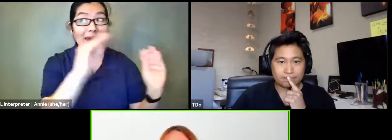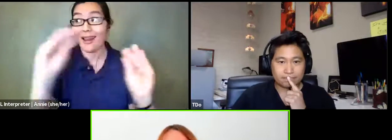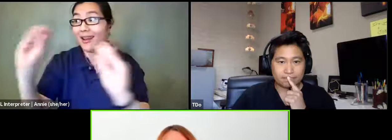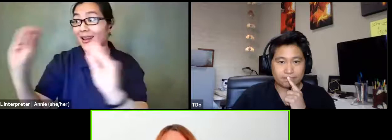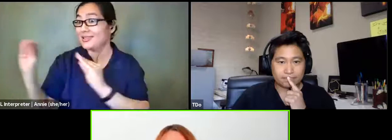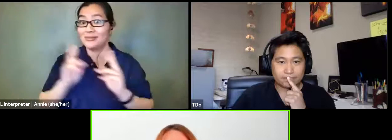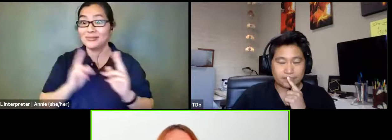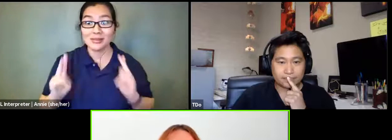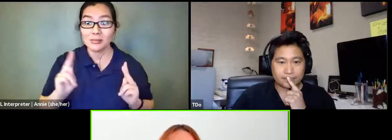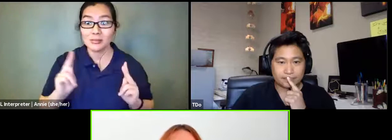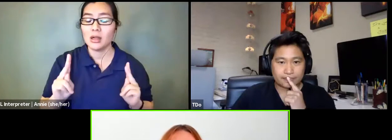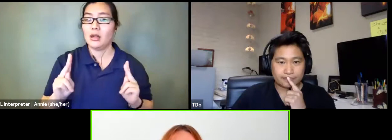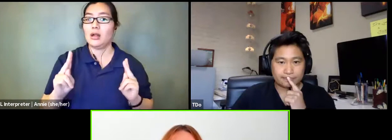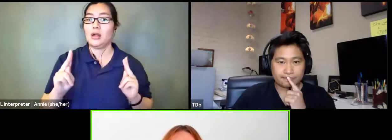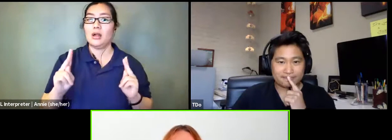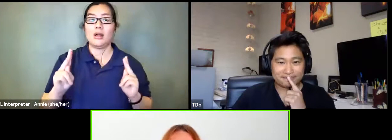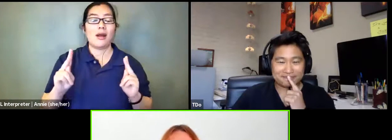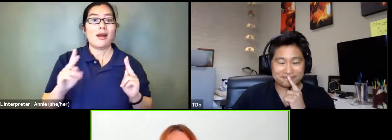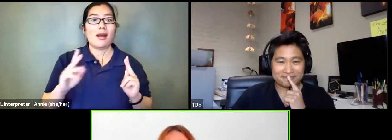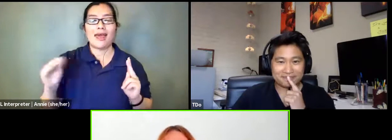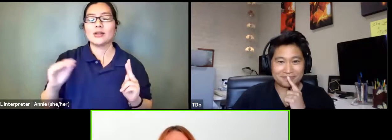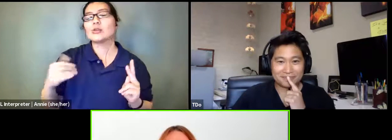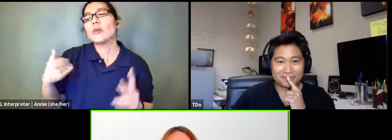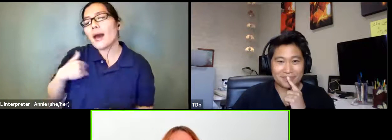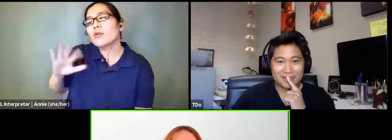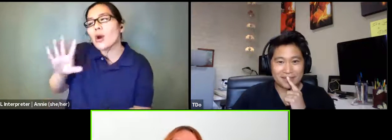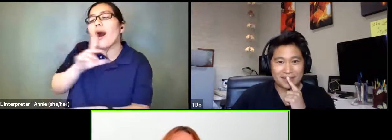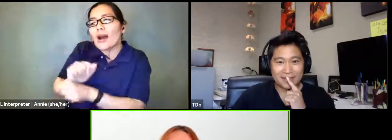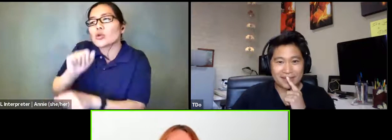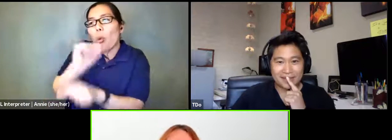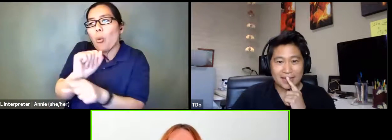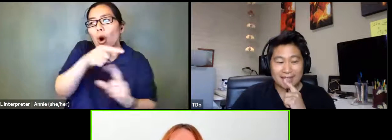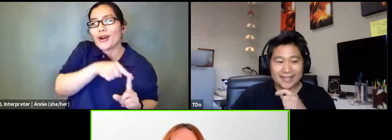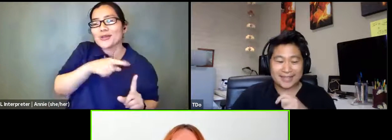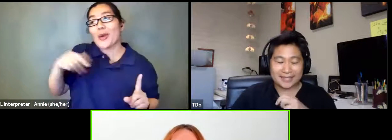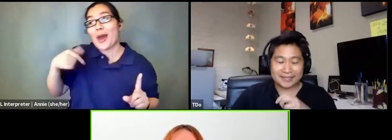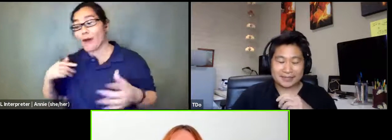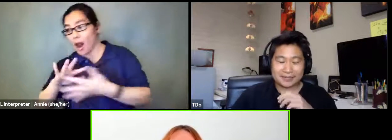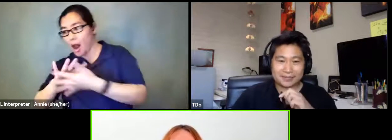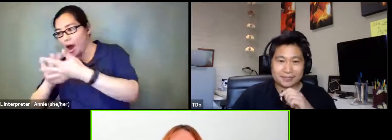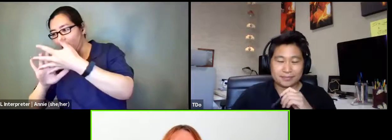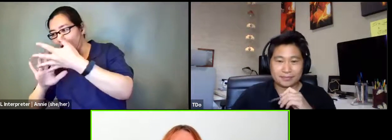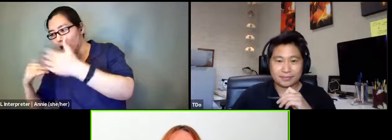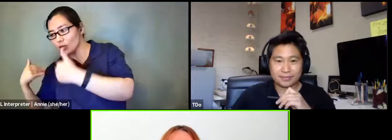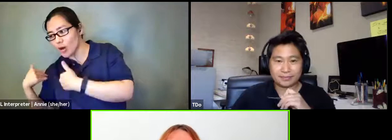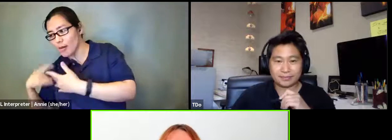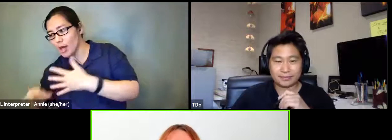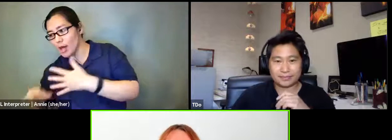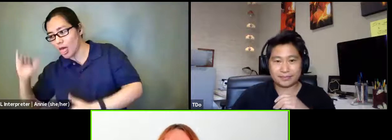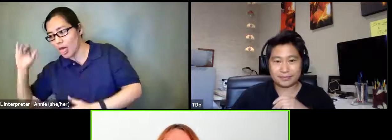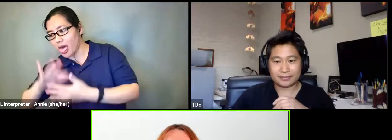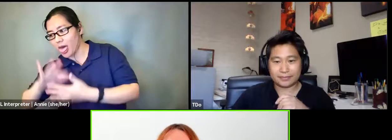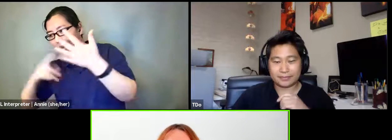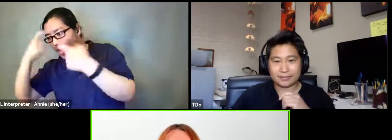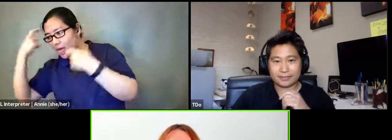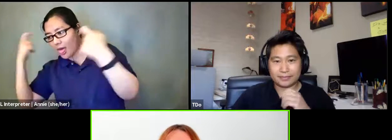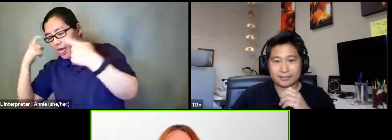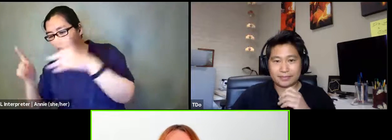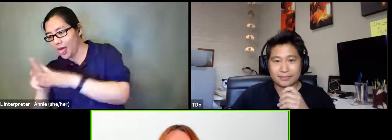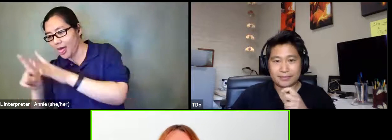you have your work. Your actual work on top of it. It is a lot. It is a lot.